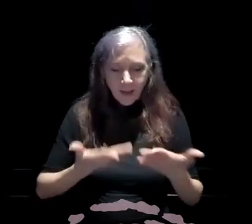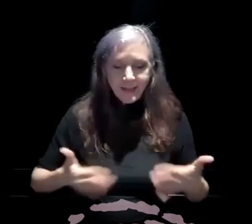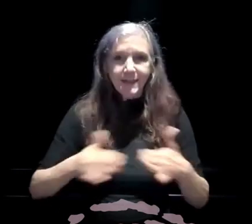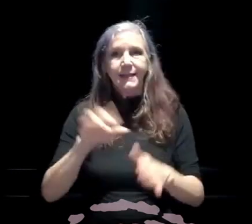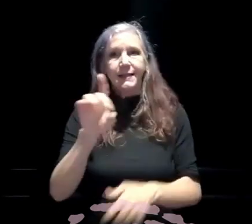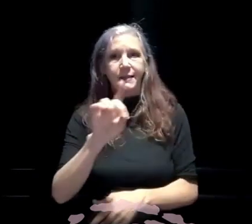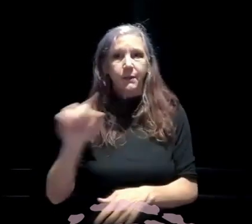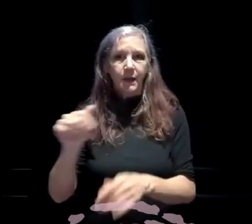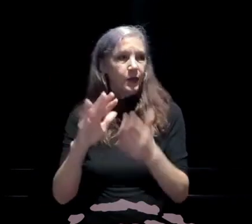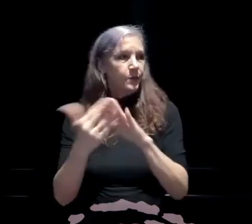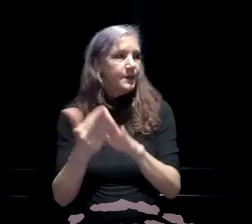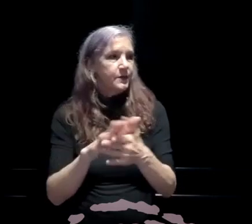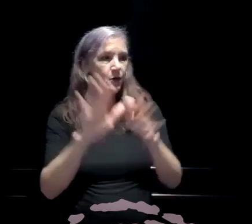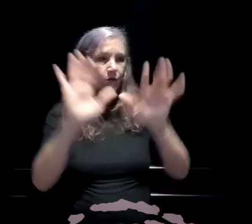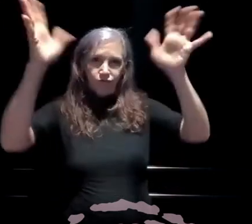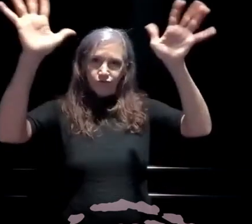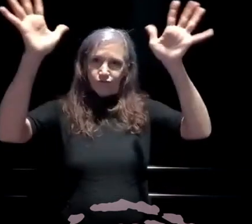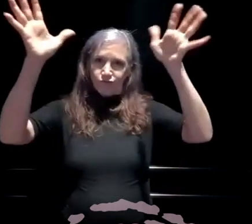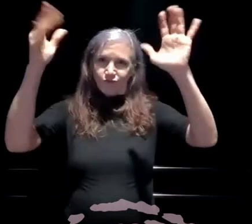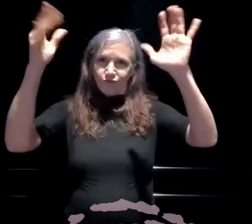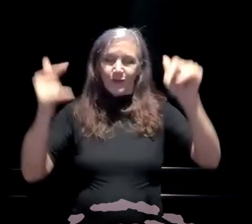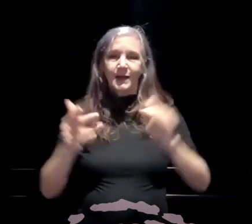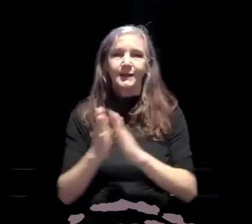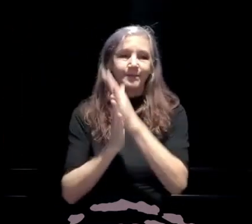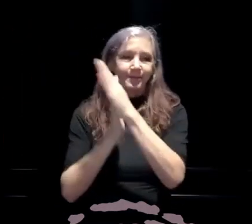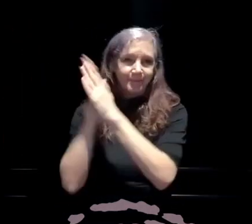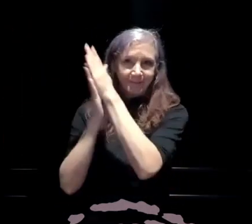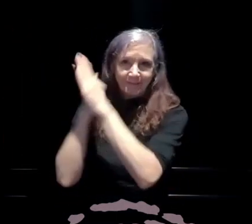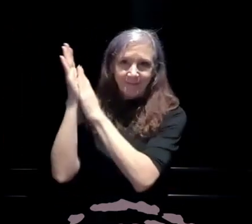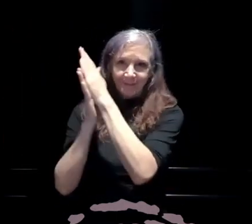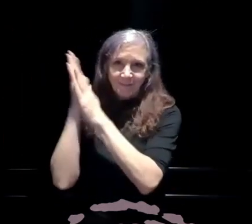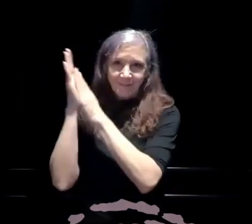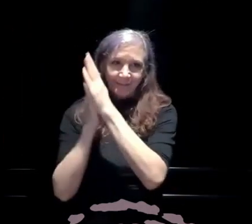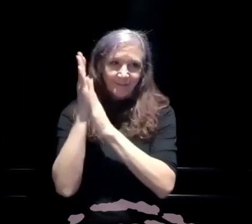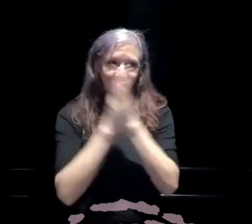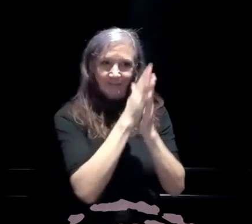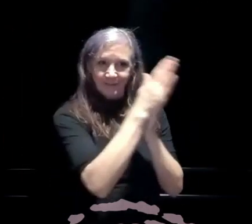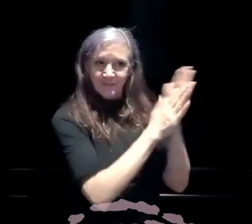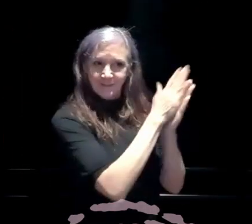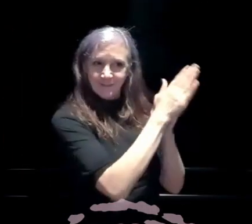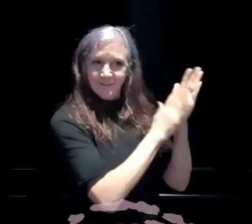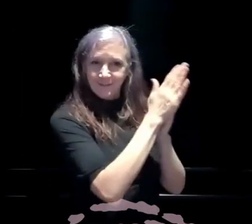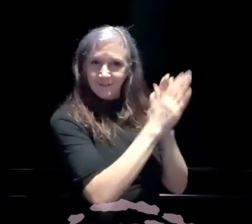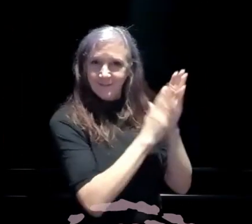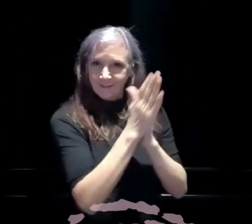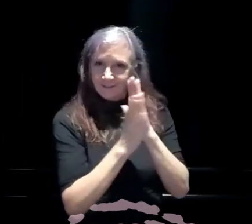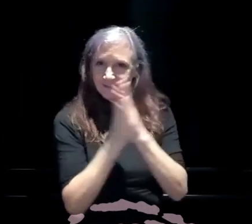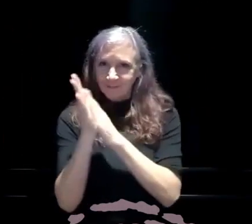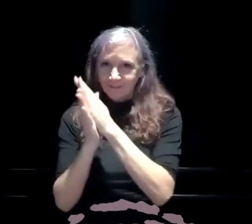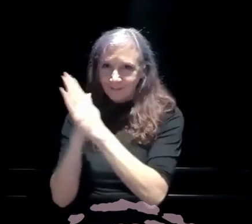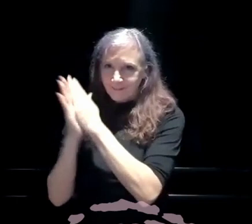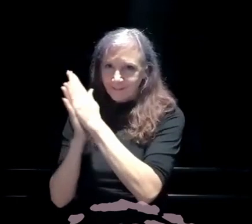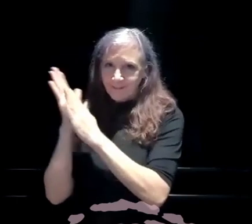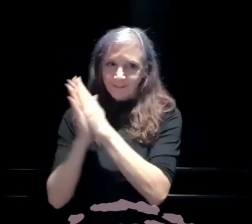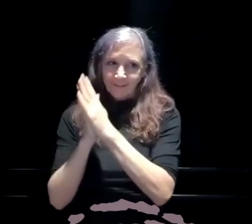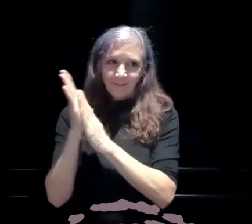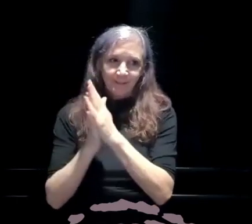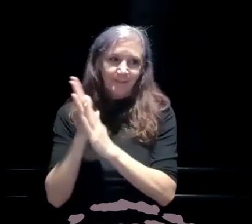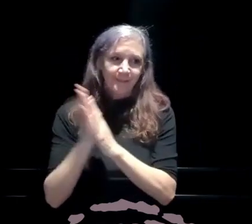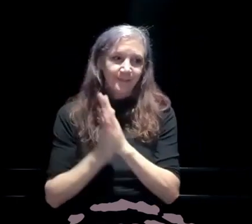So let's give this donor a bit.